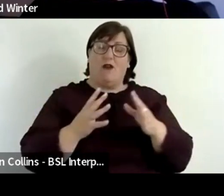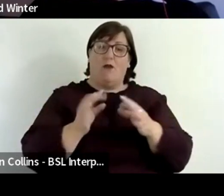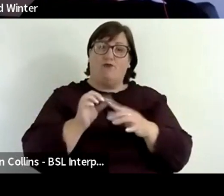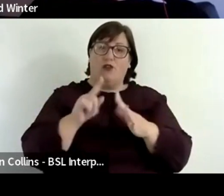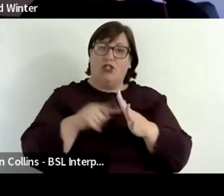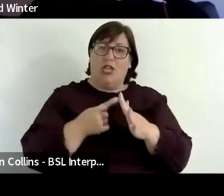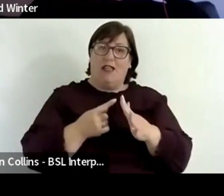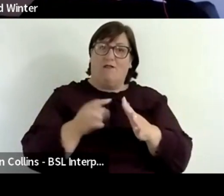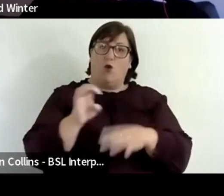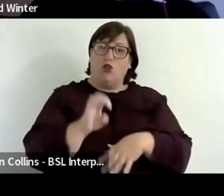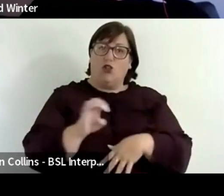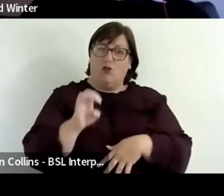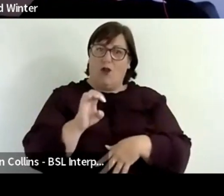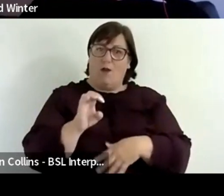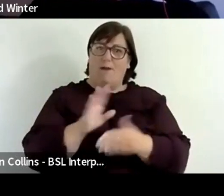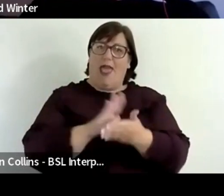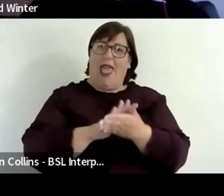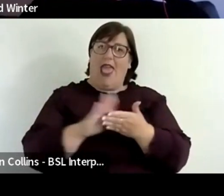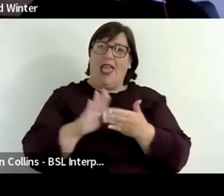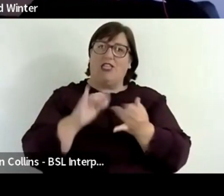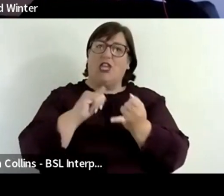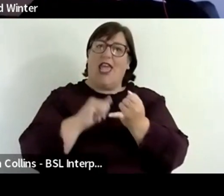HS2, one of our Unlimited employers.